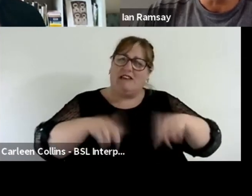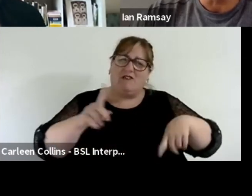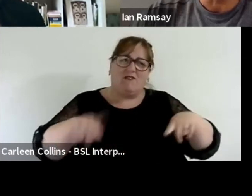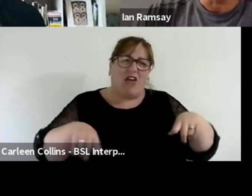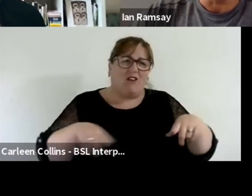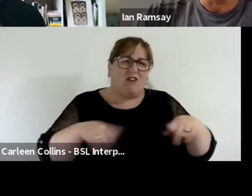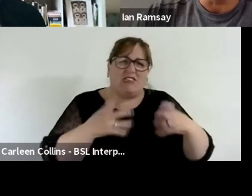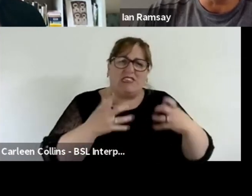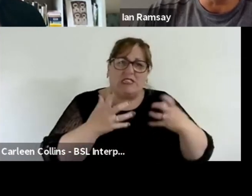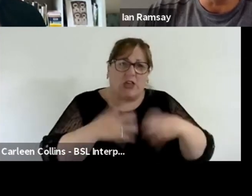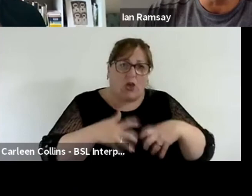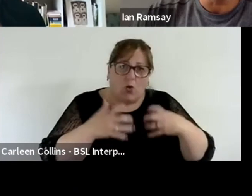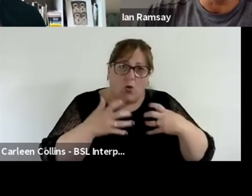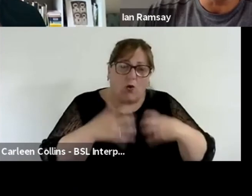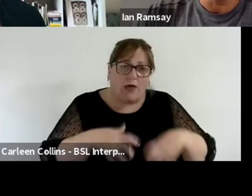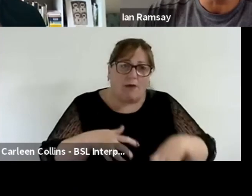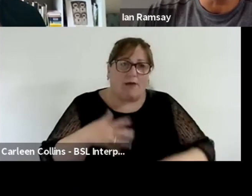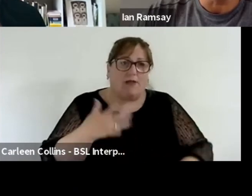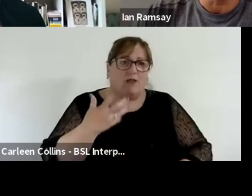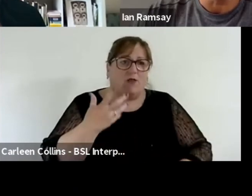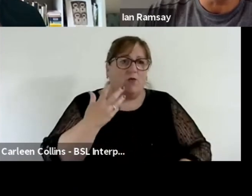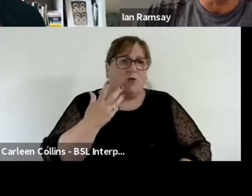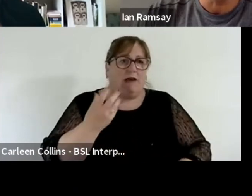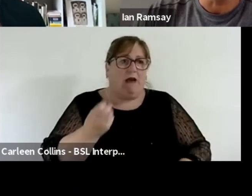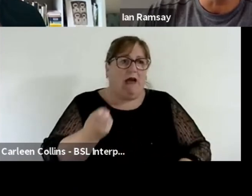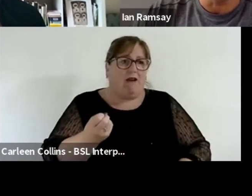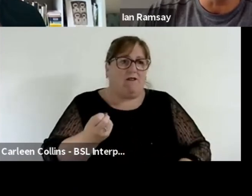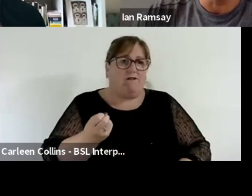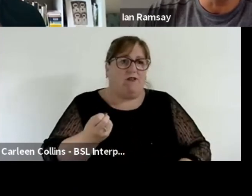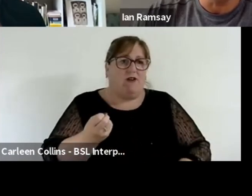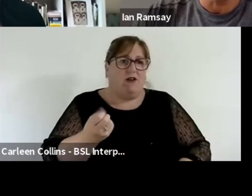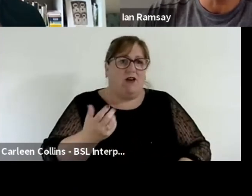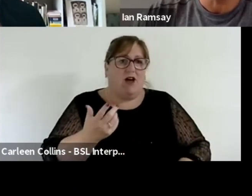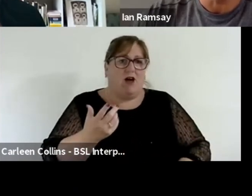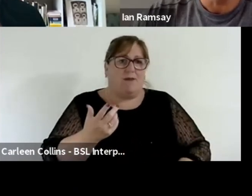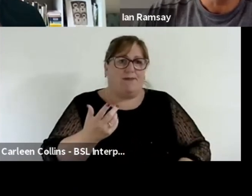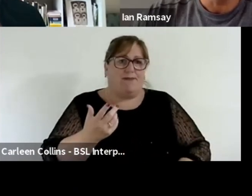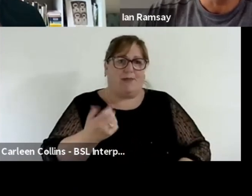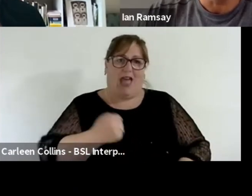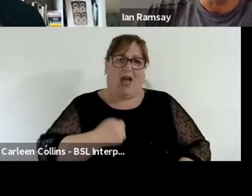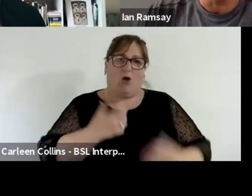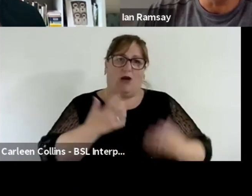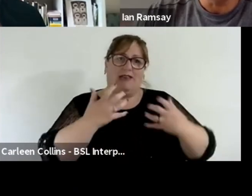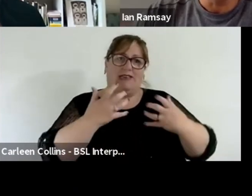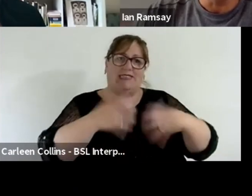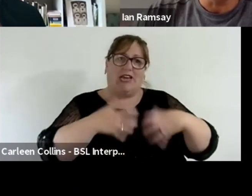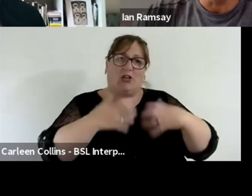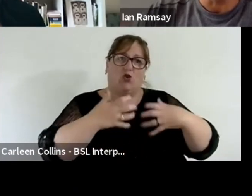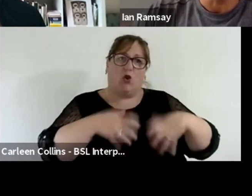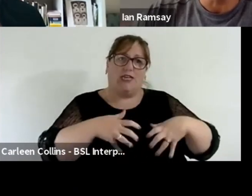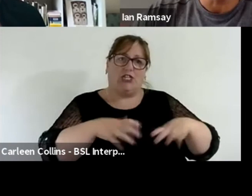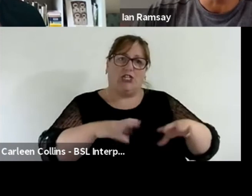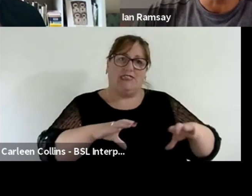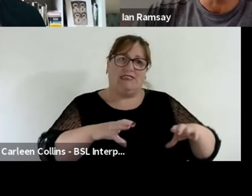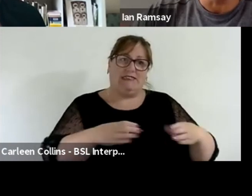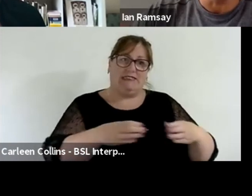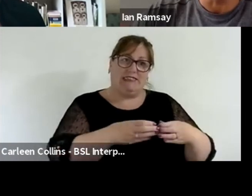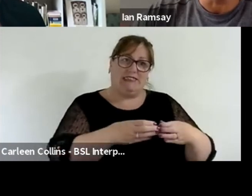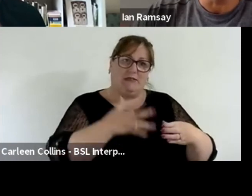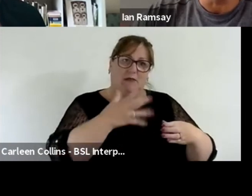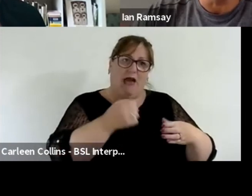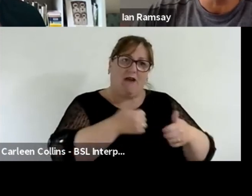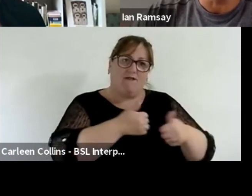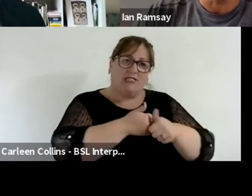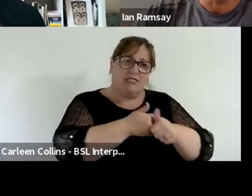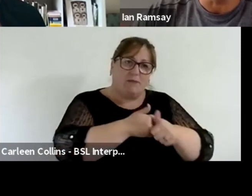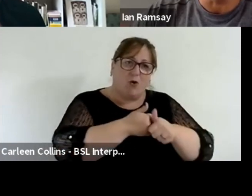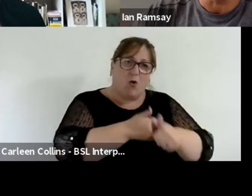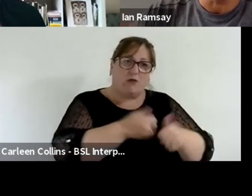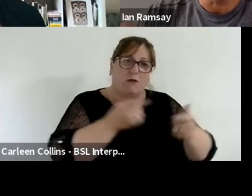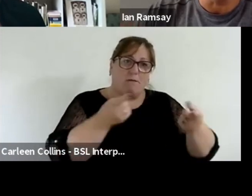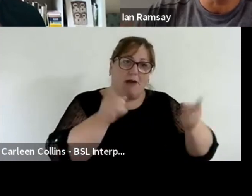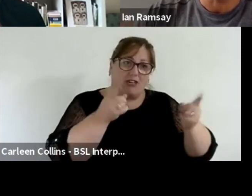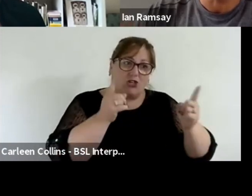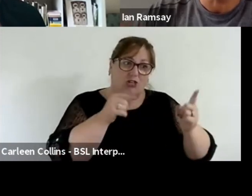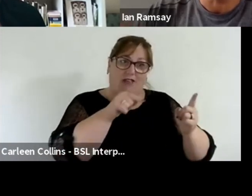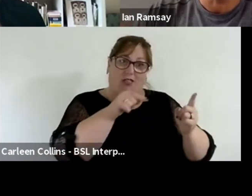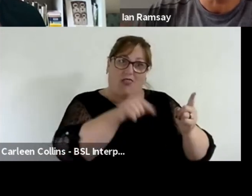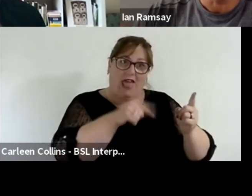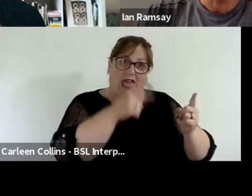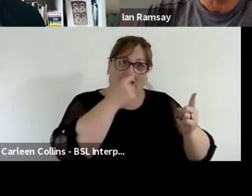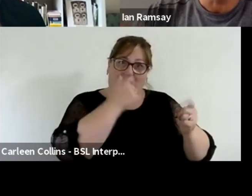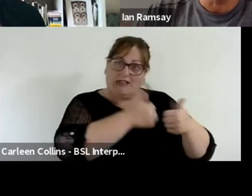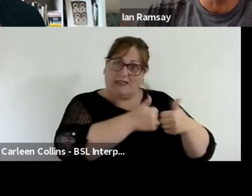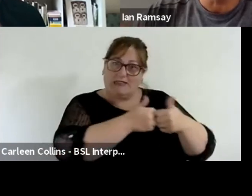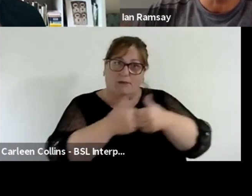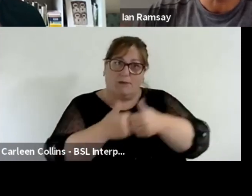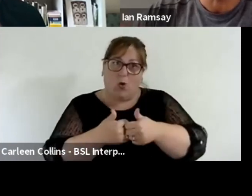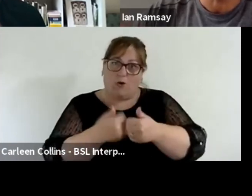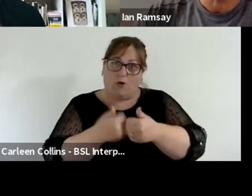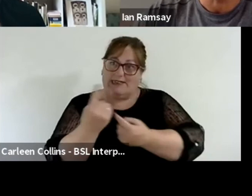assisted technology in our organisation.